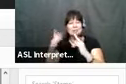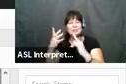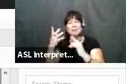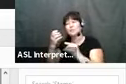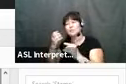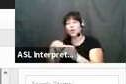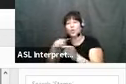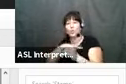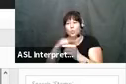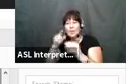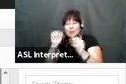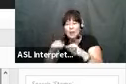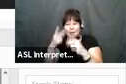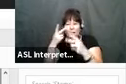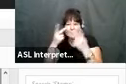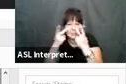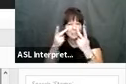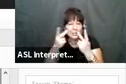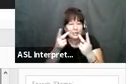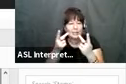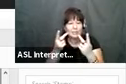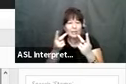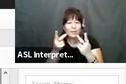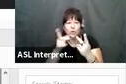so we can find more people who could be infected.